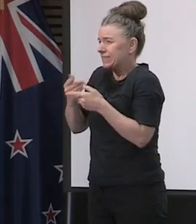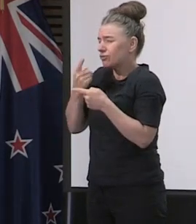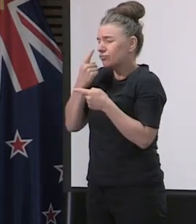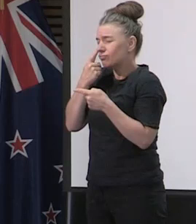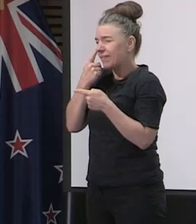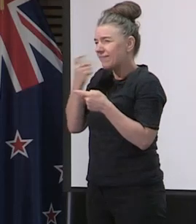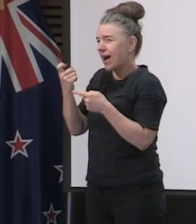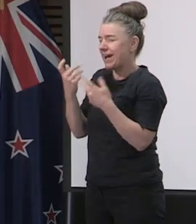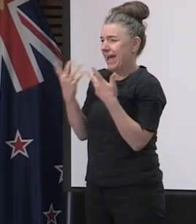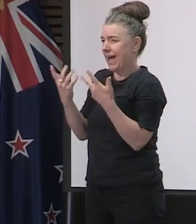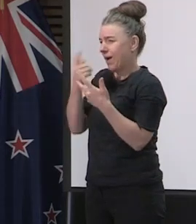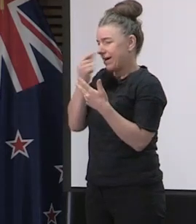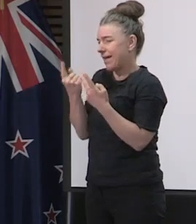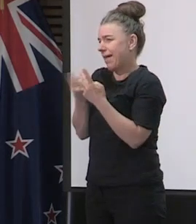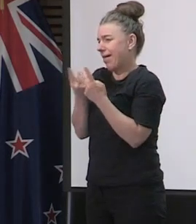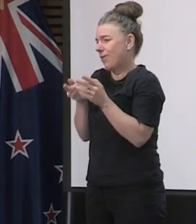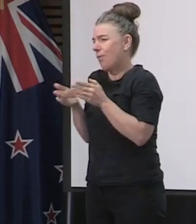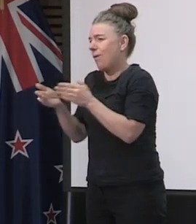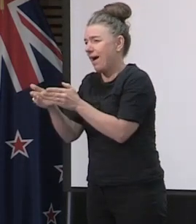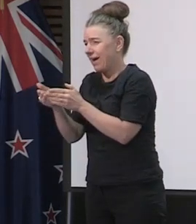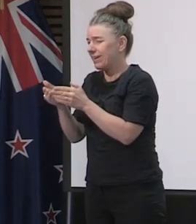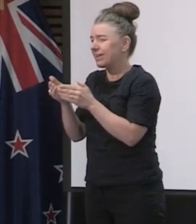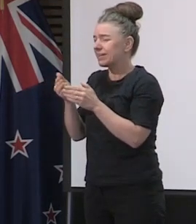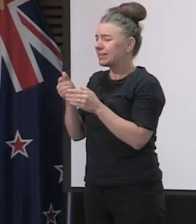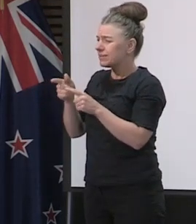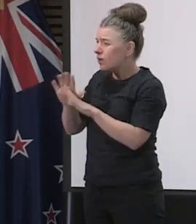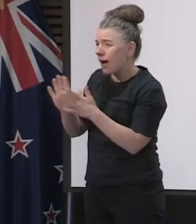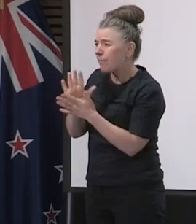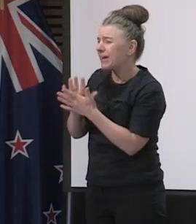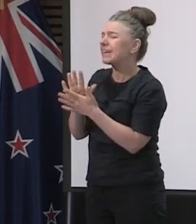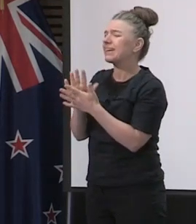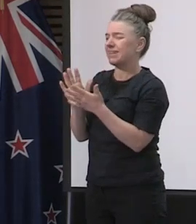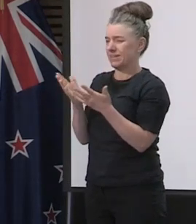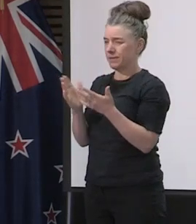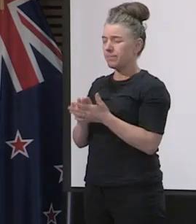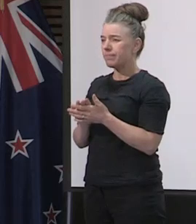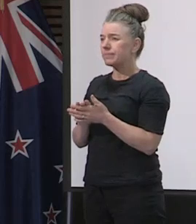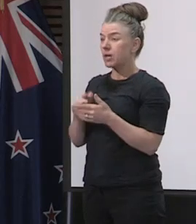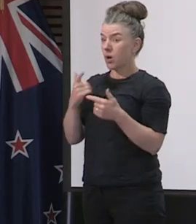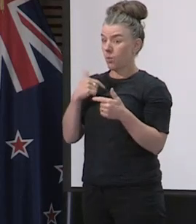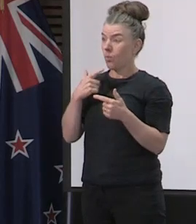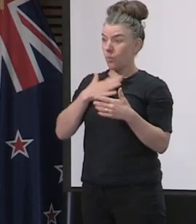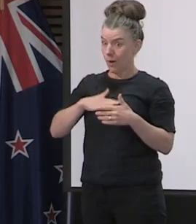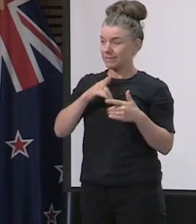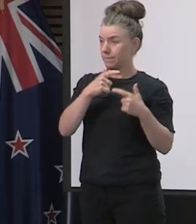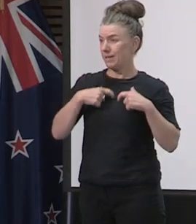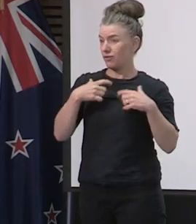still restrictions, but we are working hard to see if we can find ways to accommodate some